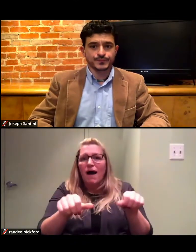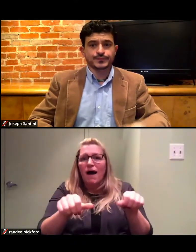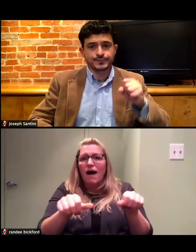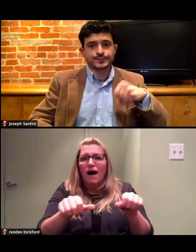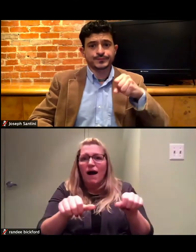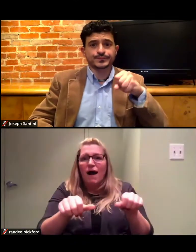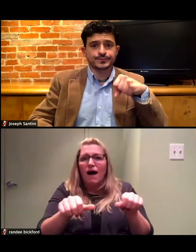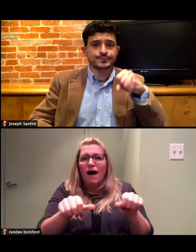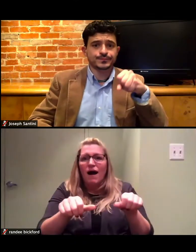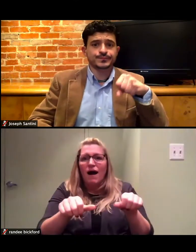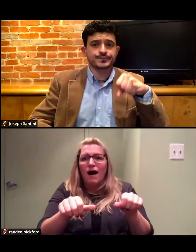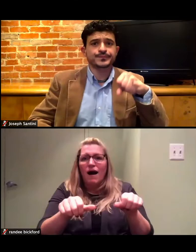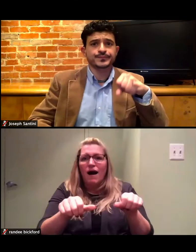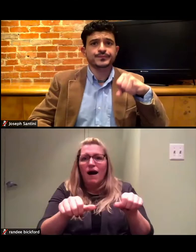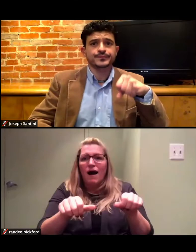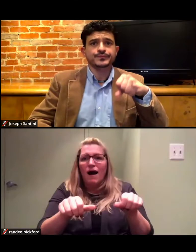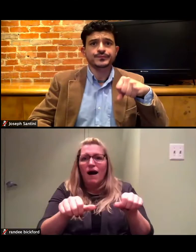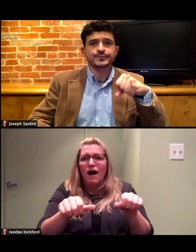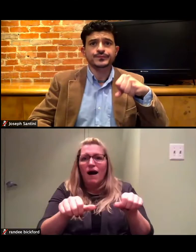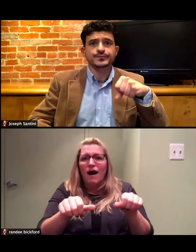and to closets and what all those things mean.